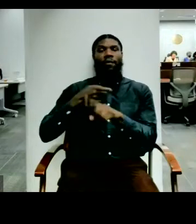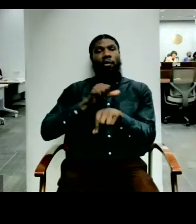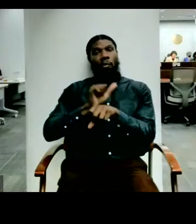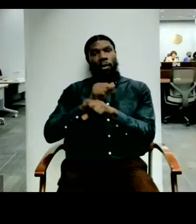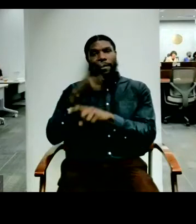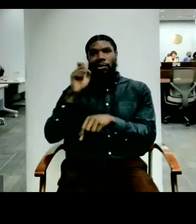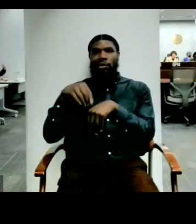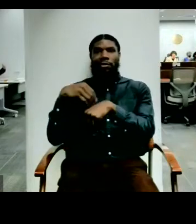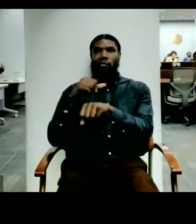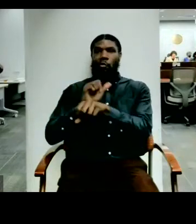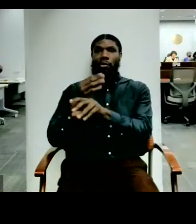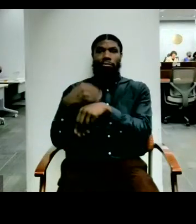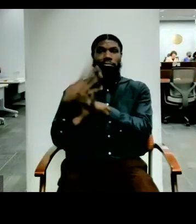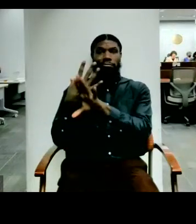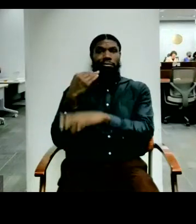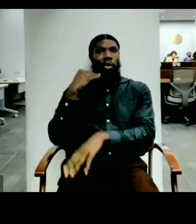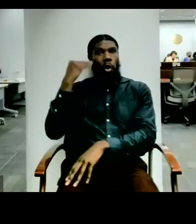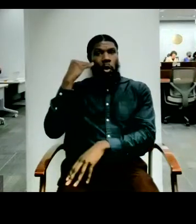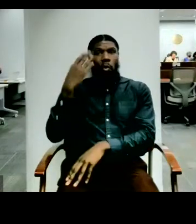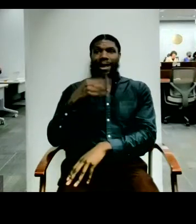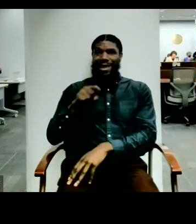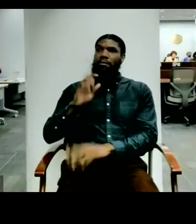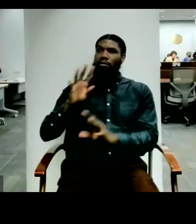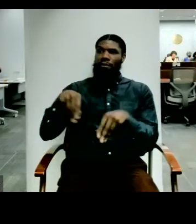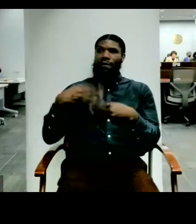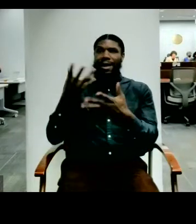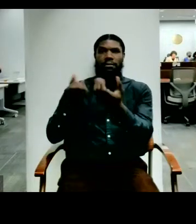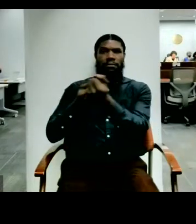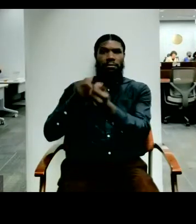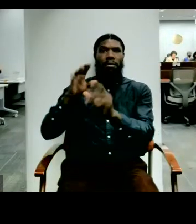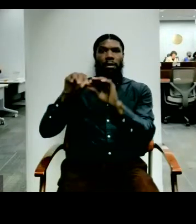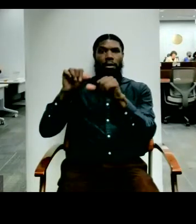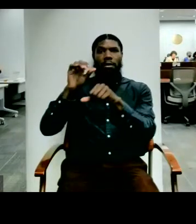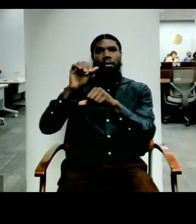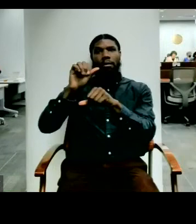skills that the employer needs. So it's helping people on all sides with work.